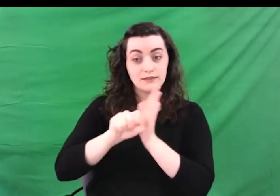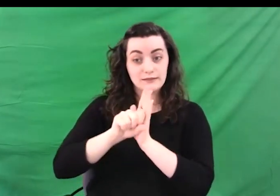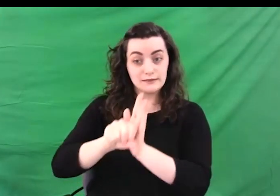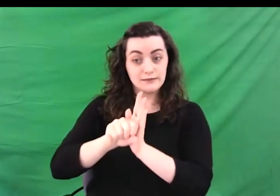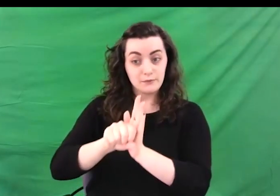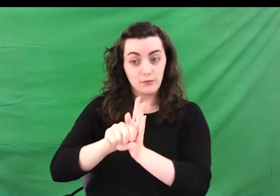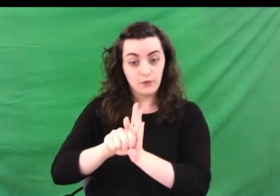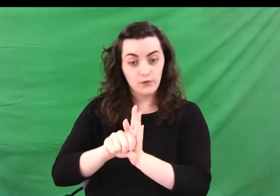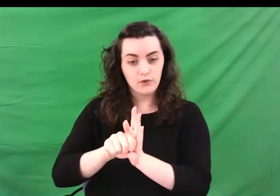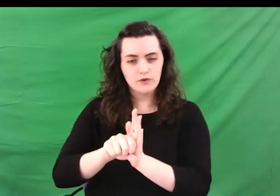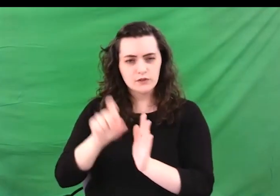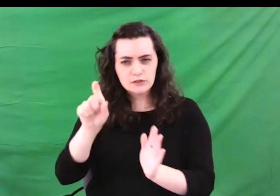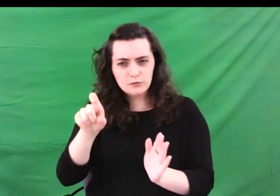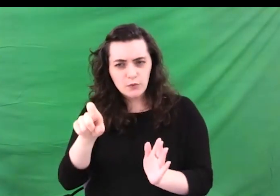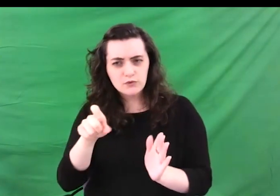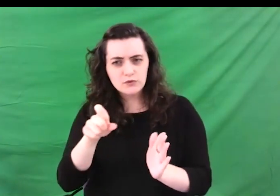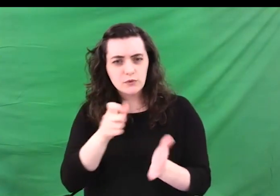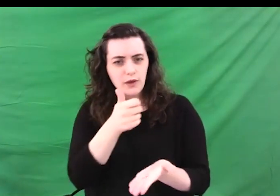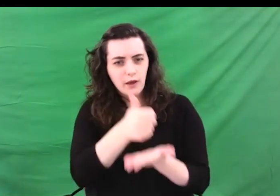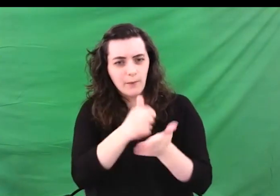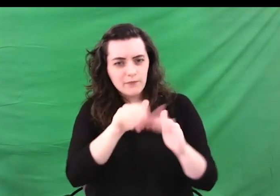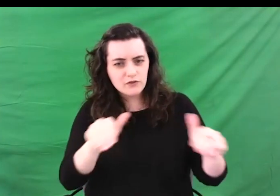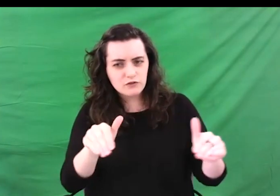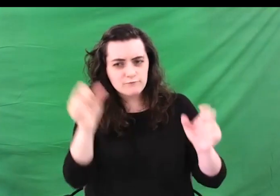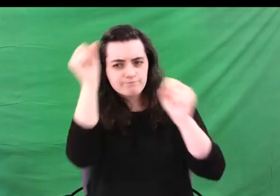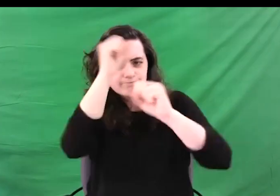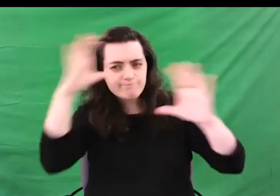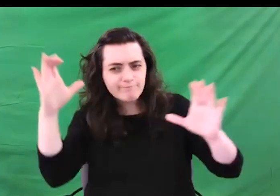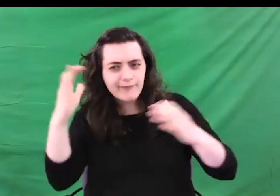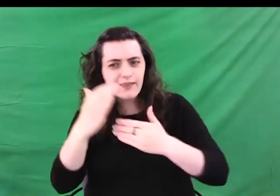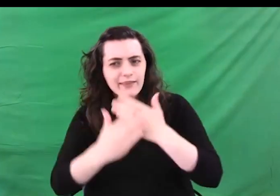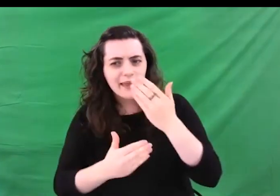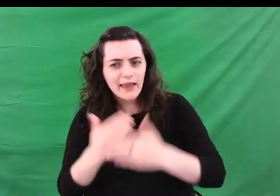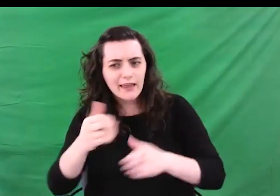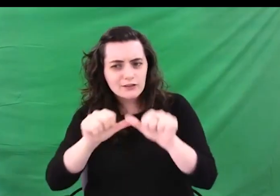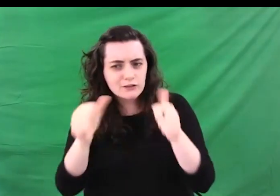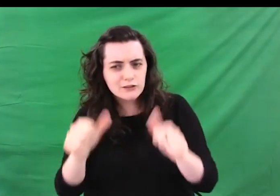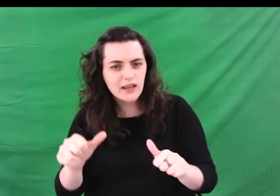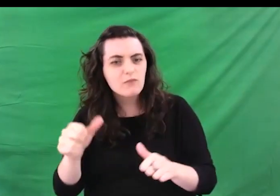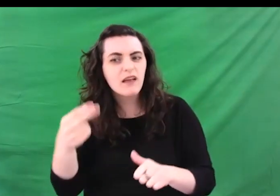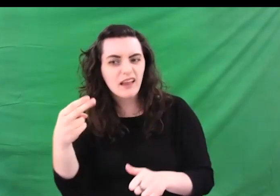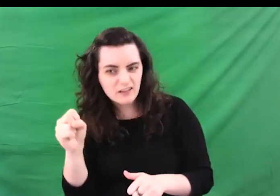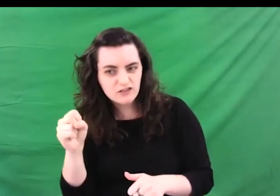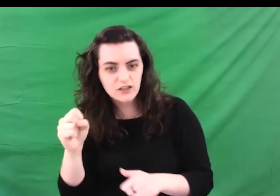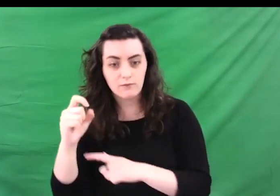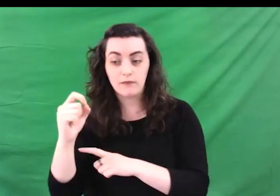to help the child think about the hand shape that they created for that "tt", and as you remember,